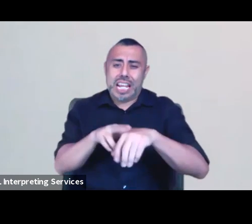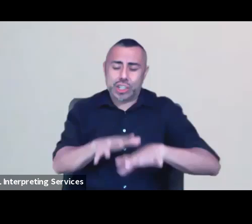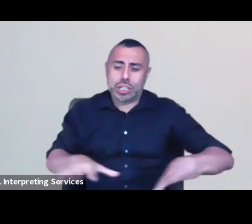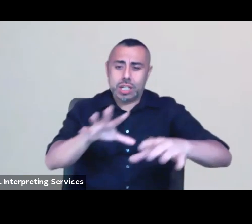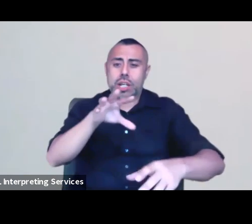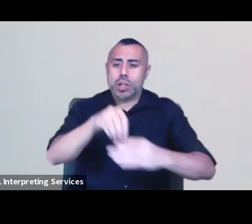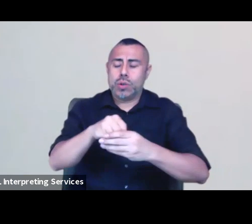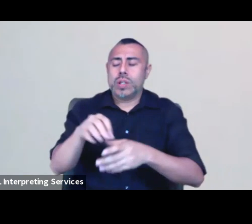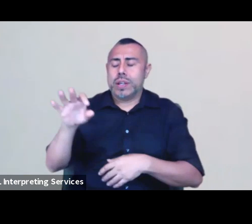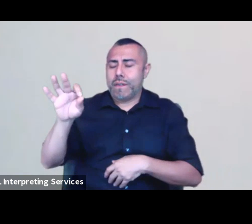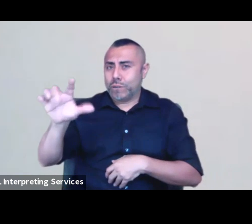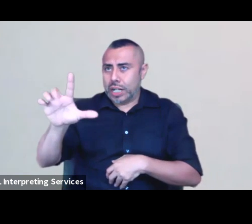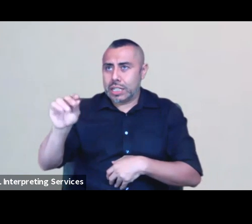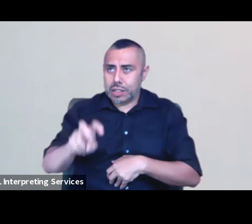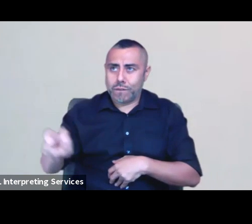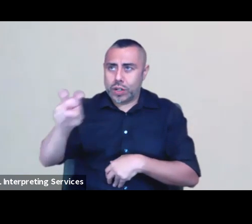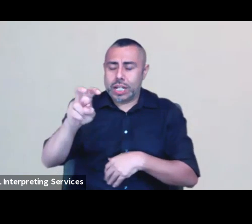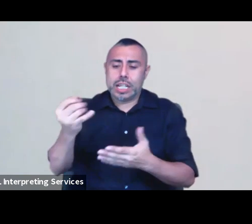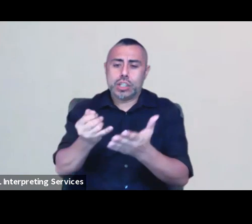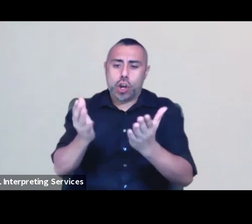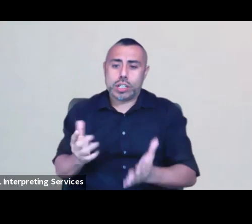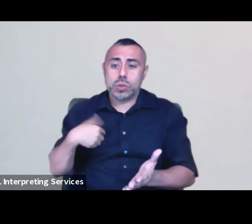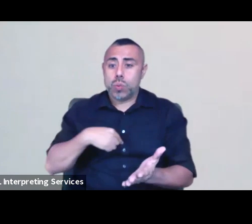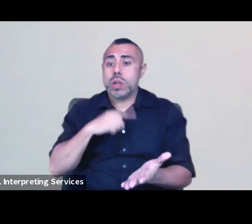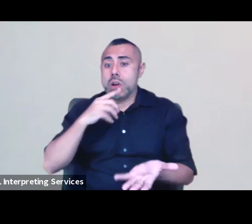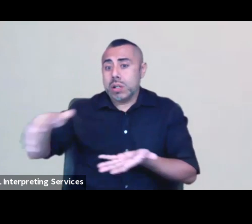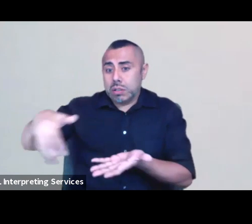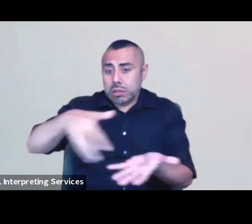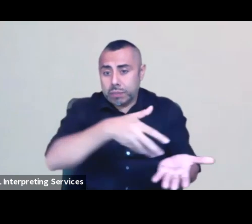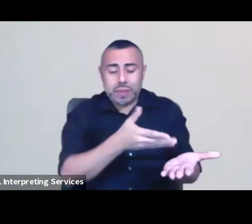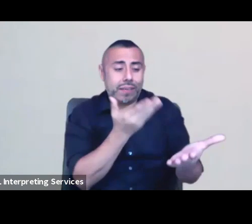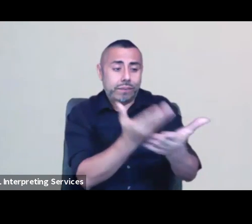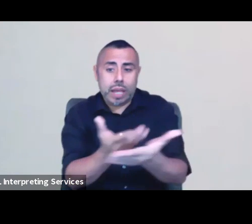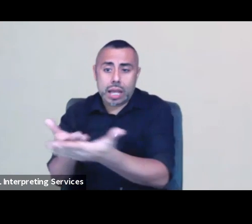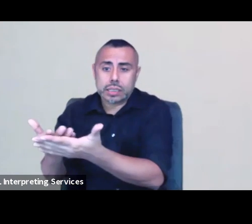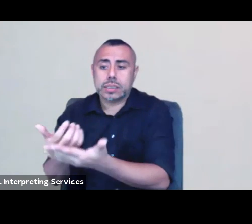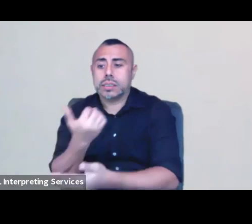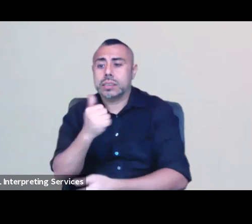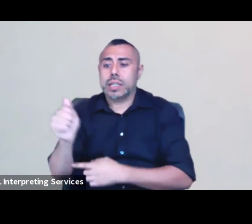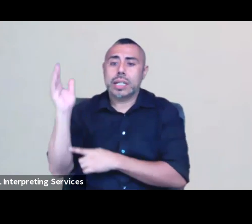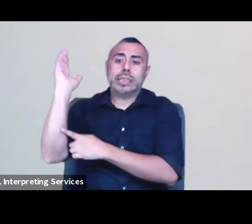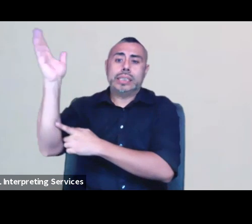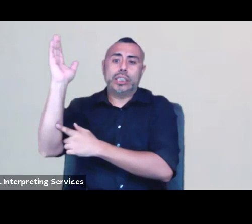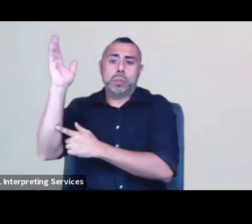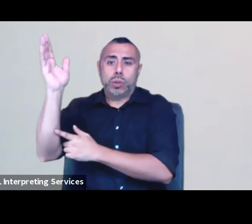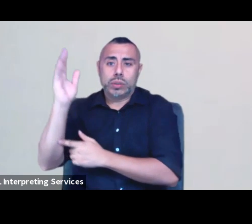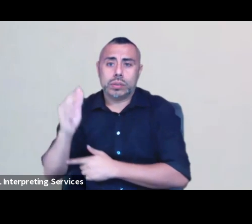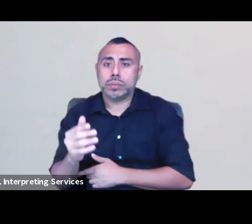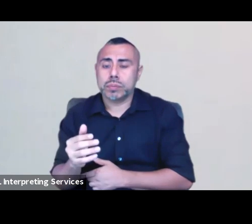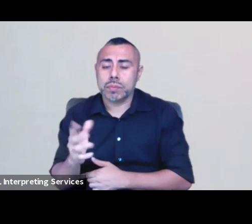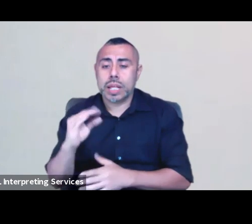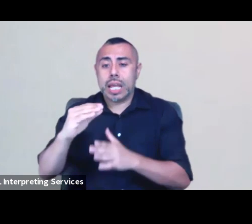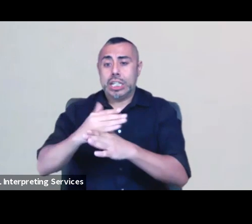We are collecting facts, testimonials and sharing ways, sector-specific relief might be able to help.